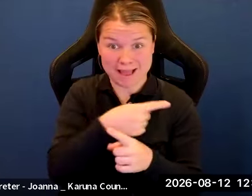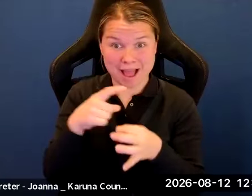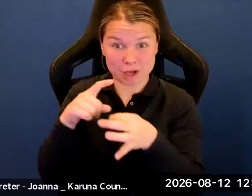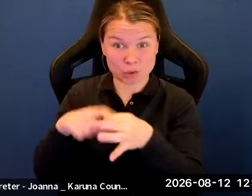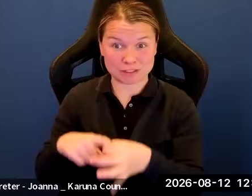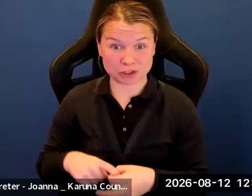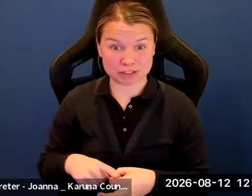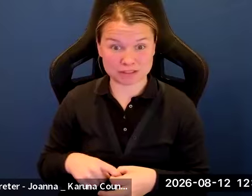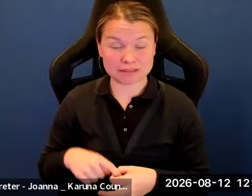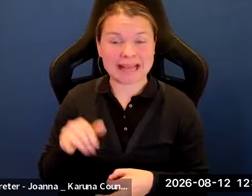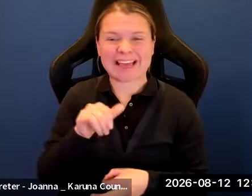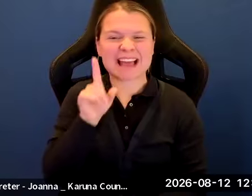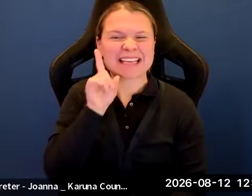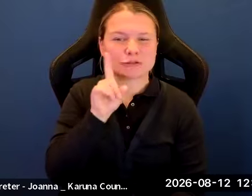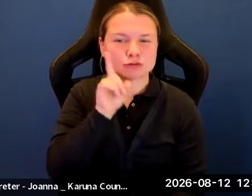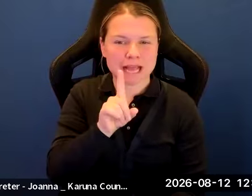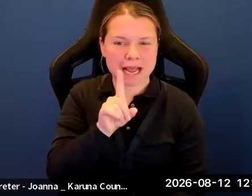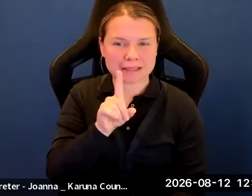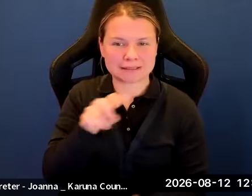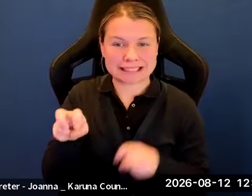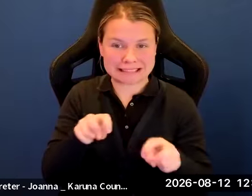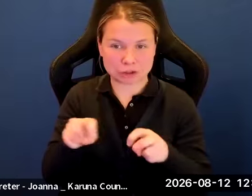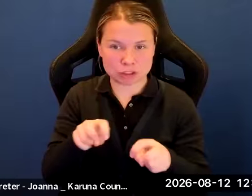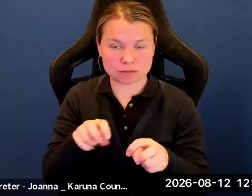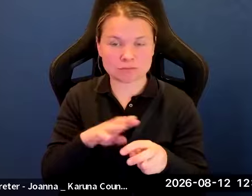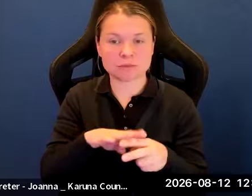go to questions. So first I'm just going to address some